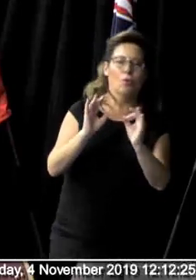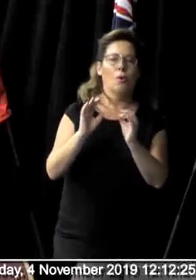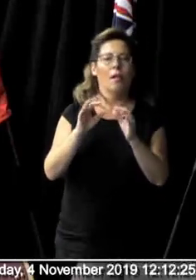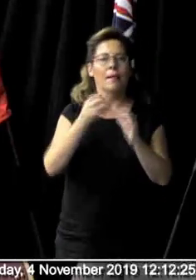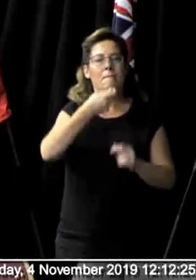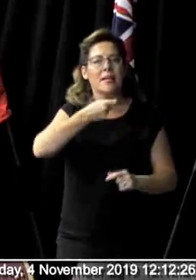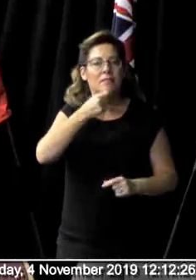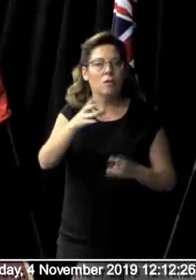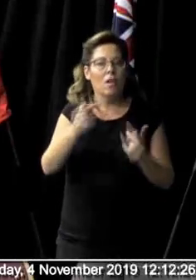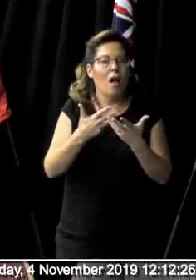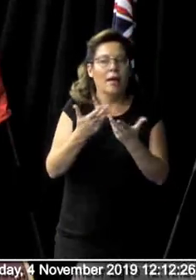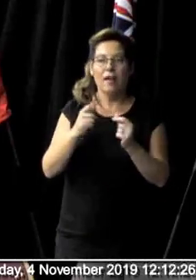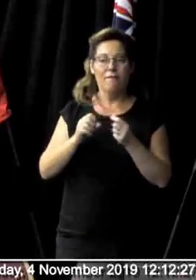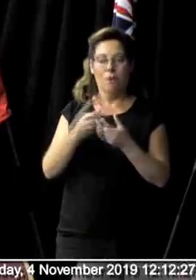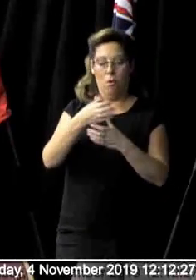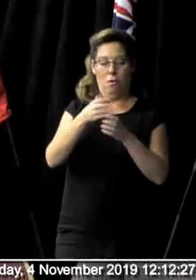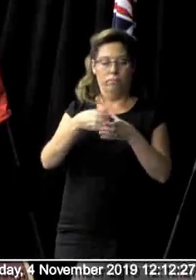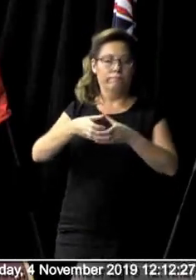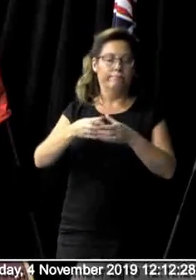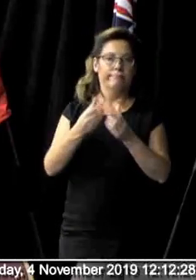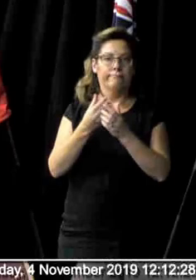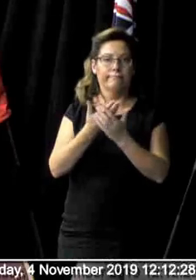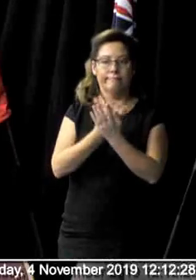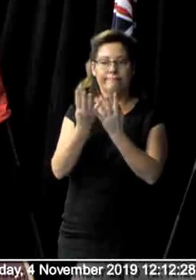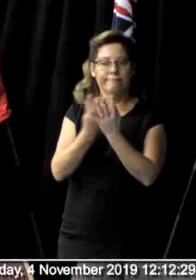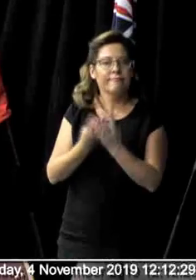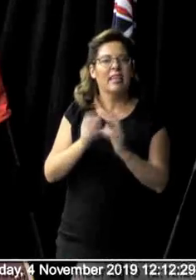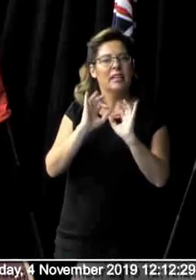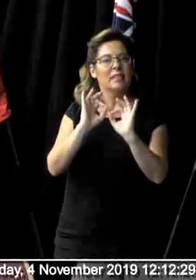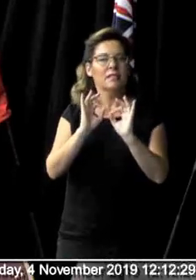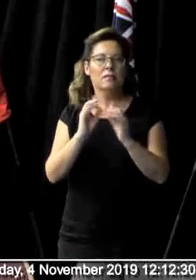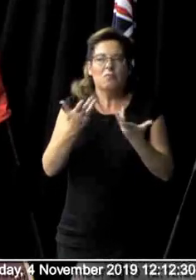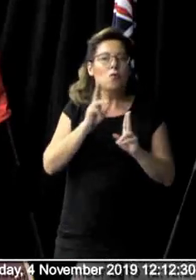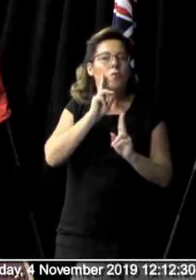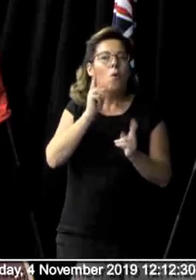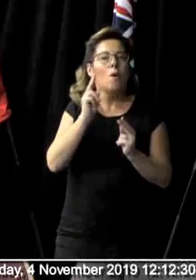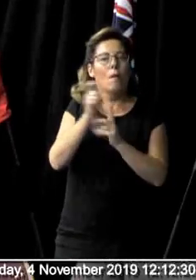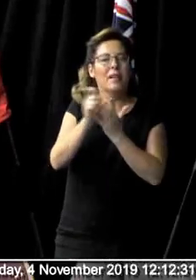I would pay up to $15 for triangular pencils that had grips on them.